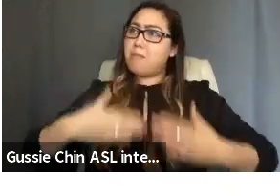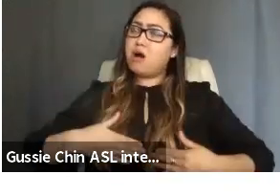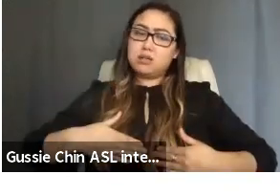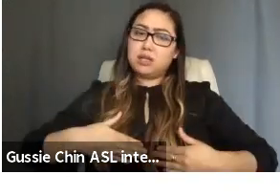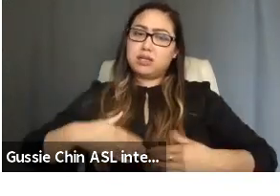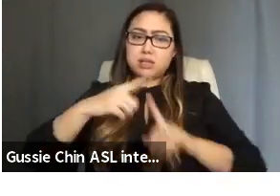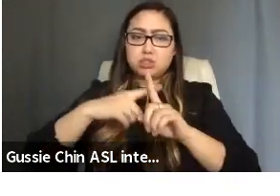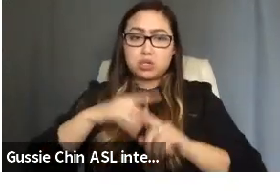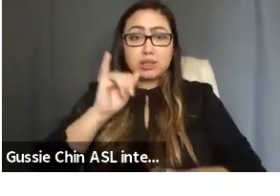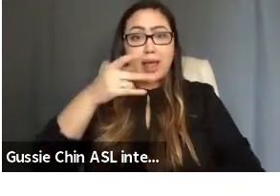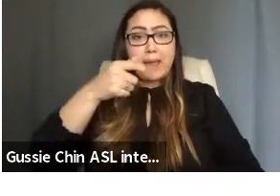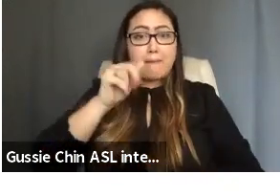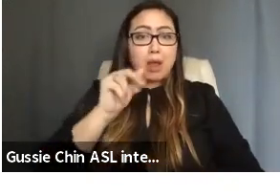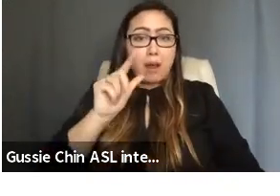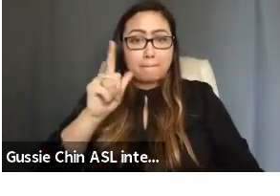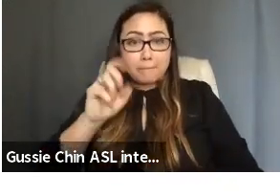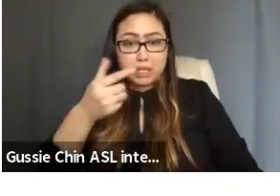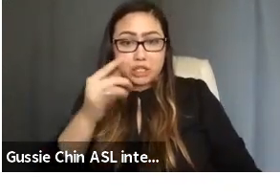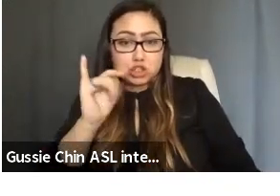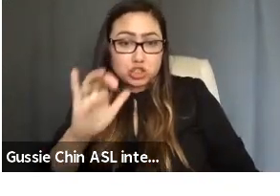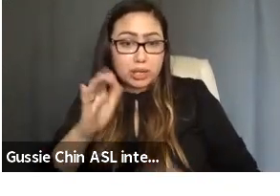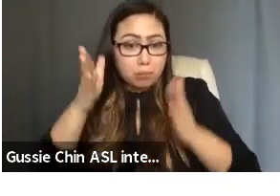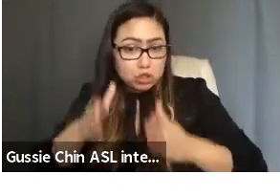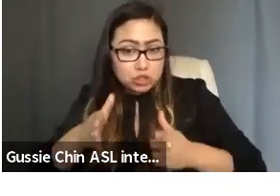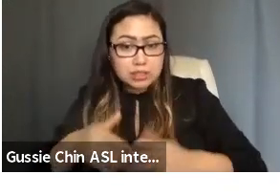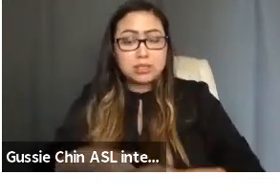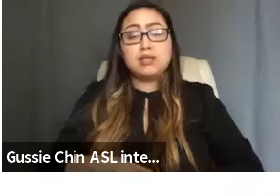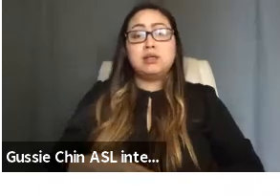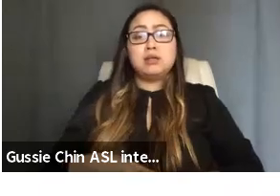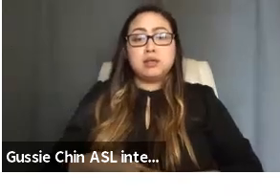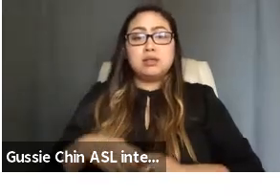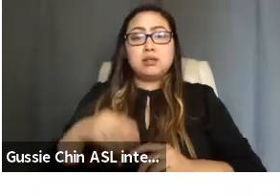often does, and there's a fever check in order to access certain services because you're trying to